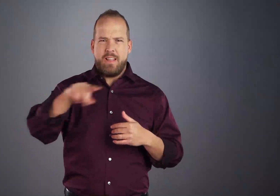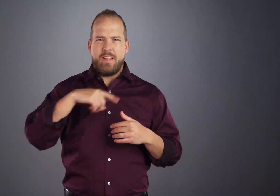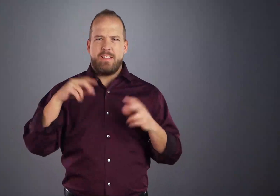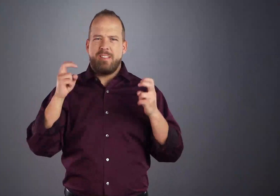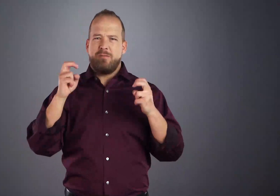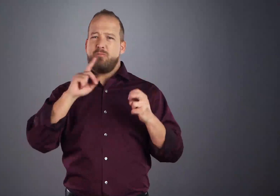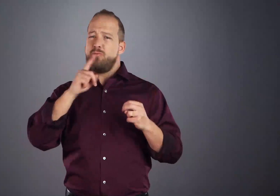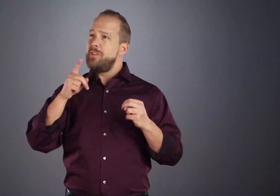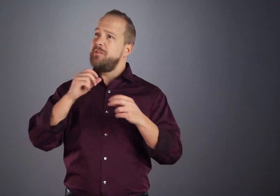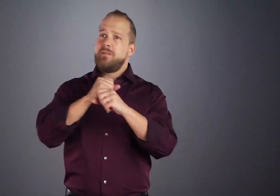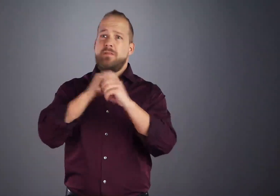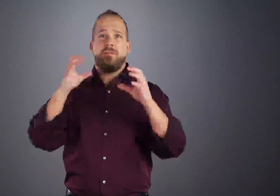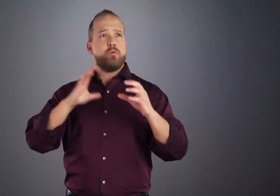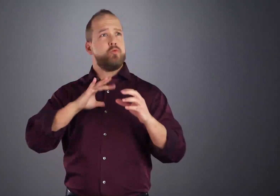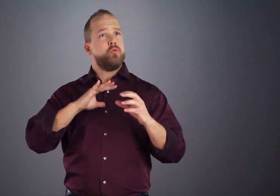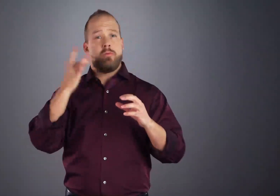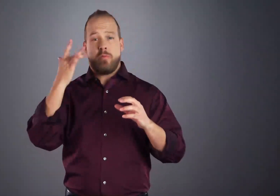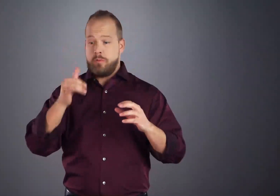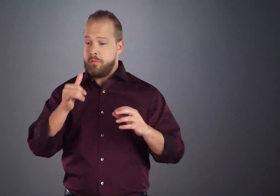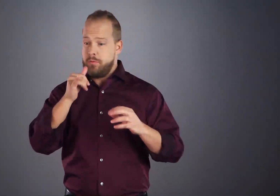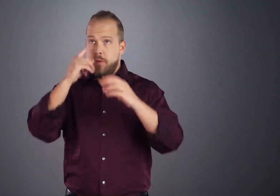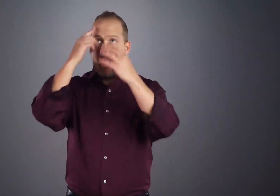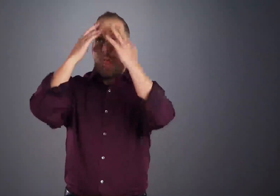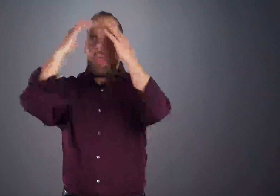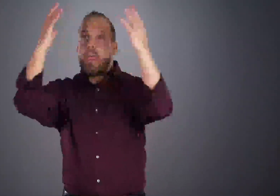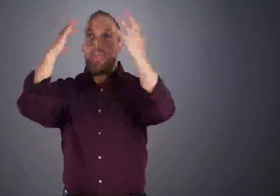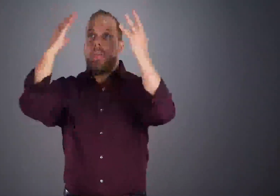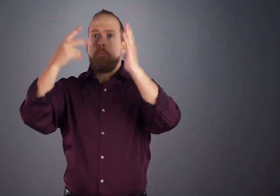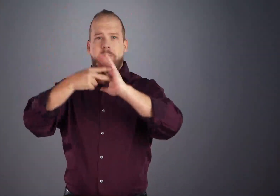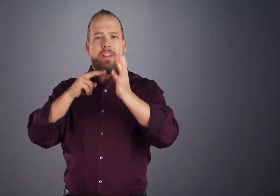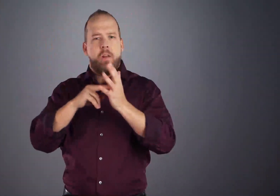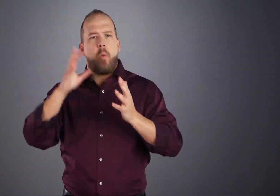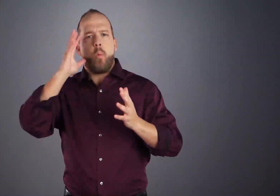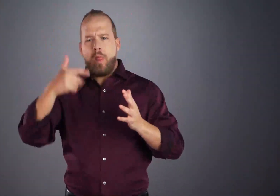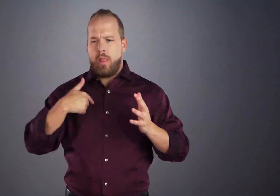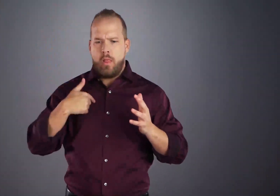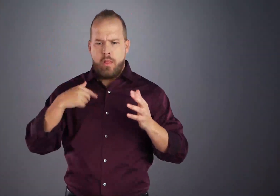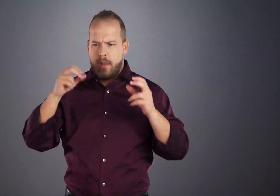men of genius conceived their best projects when drunk;